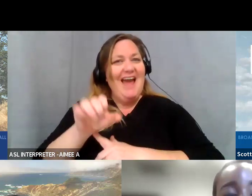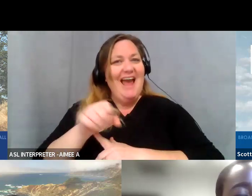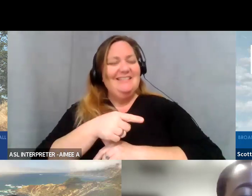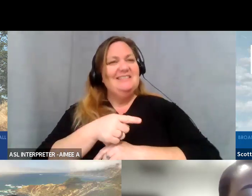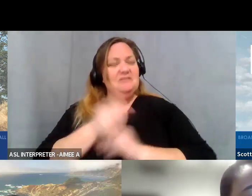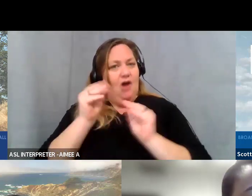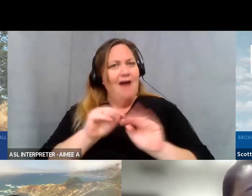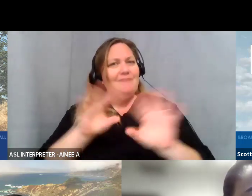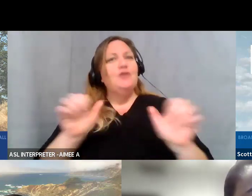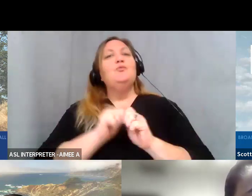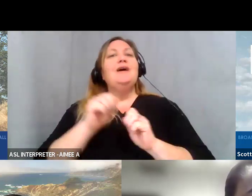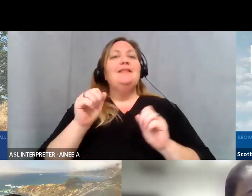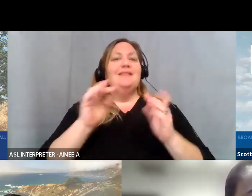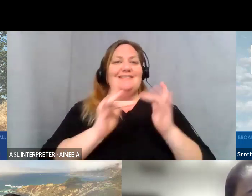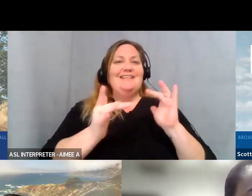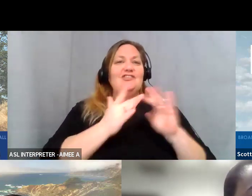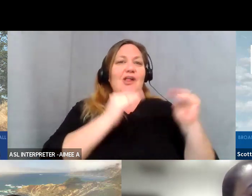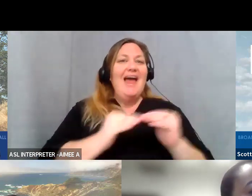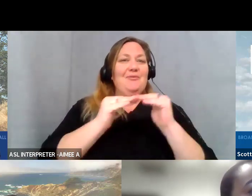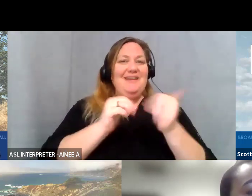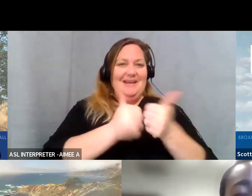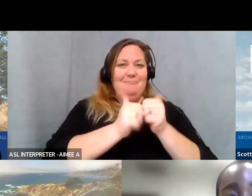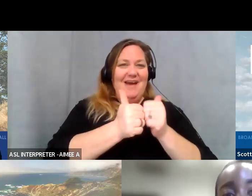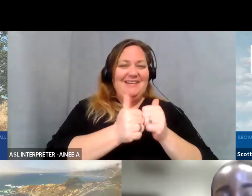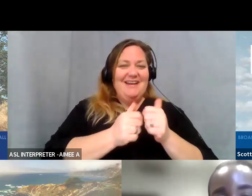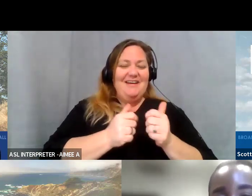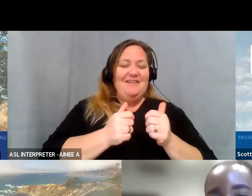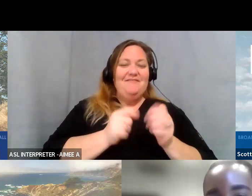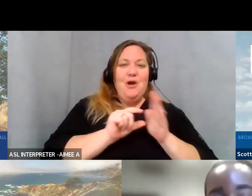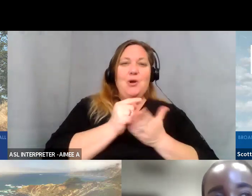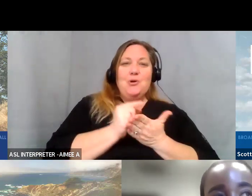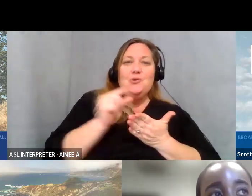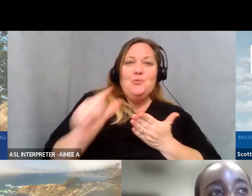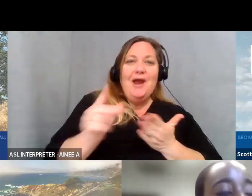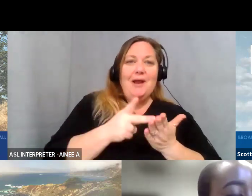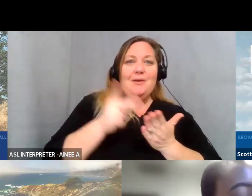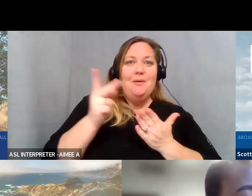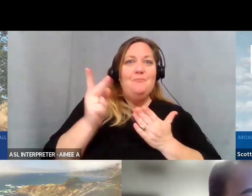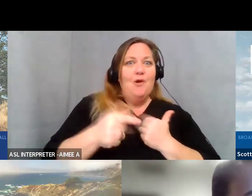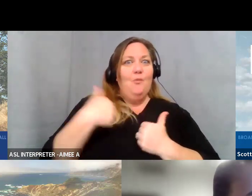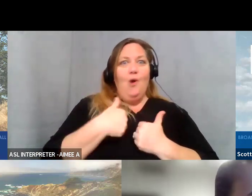Digital Equity Competitive Grant program as we're all trying to navigate as Dr. Rawls also shared as